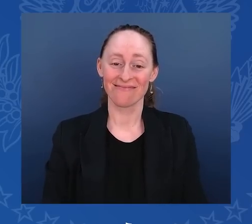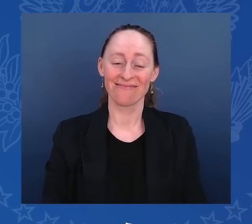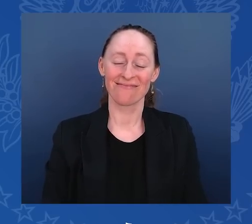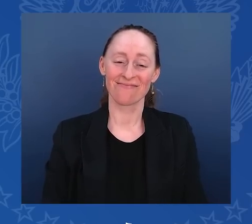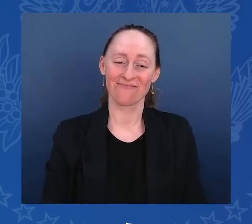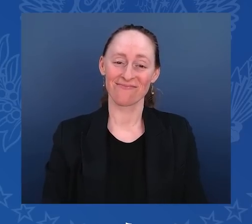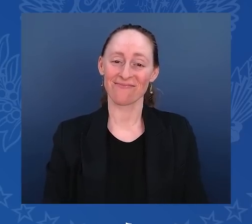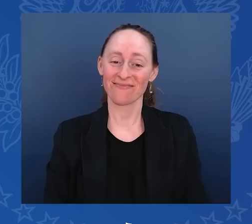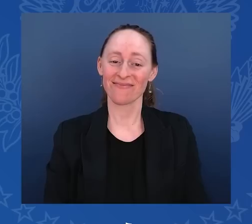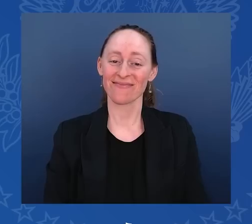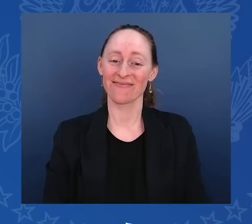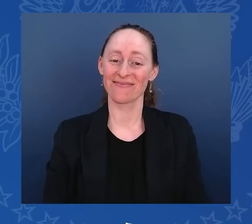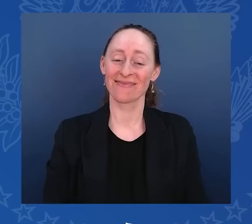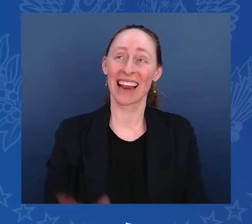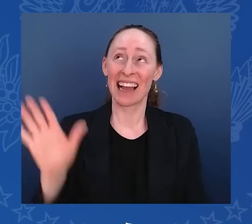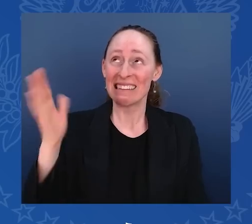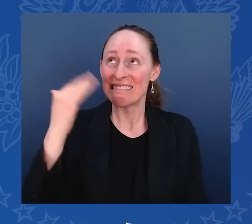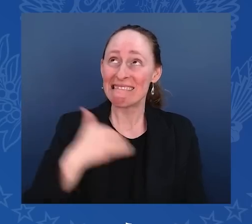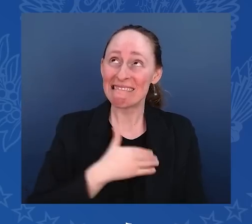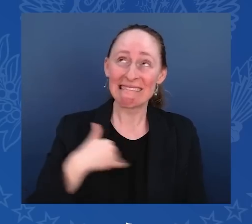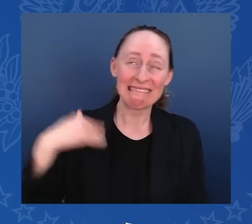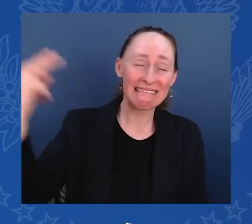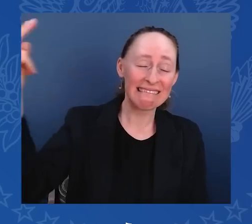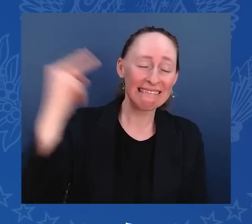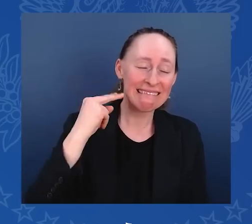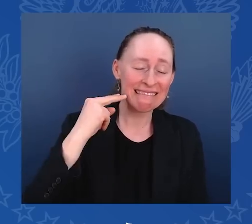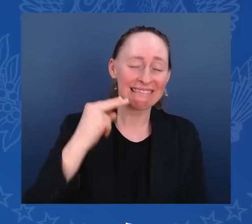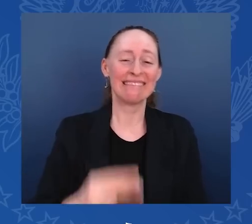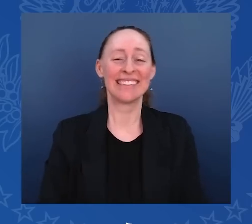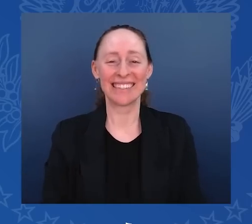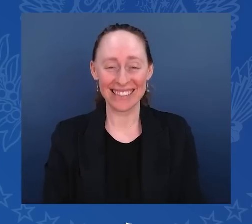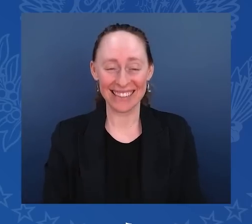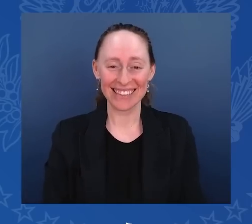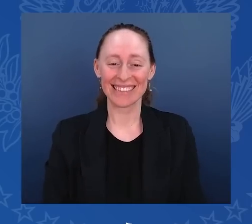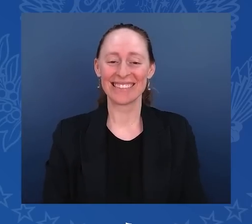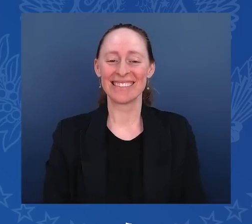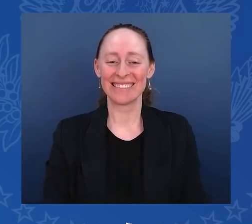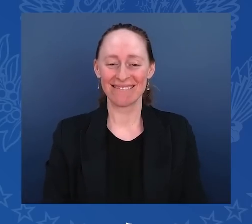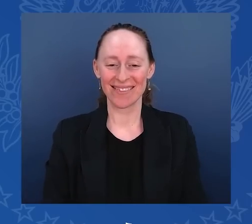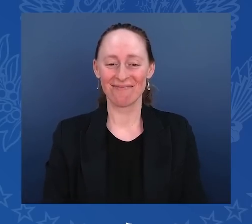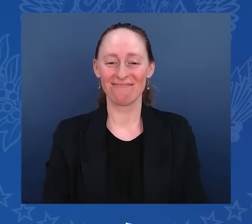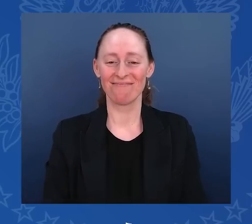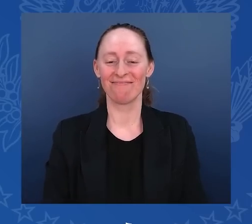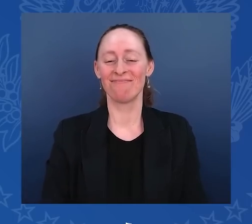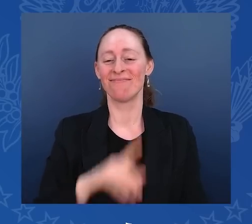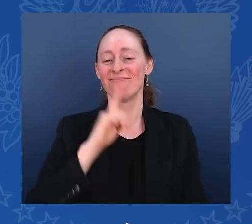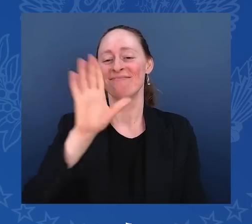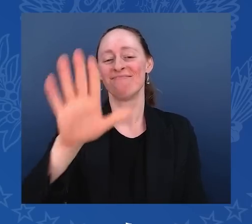But all kidding aside, I really -- I'm really proud of the caliber, capacity, willingness,